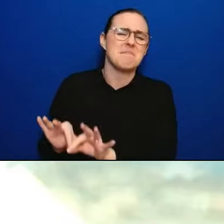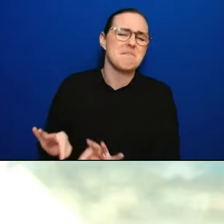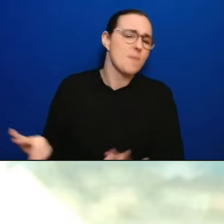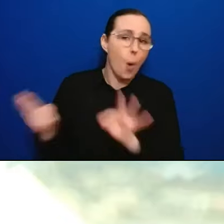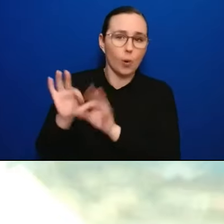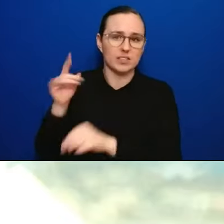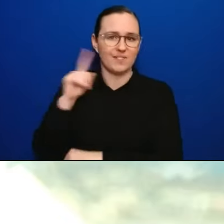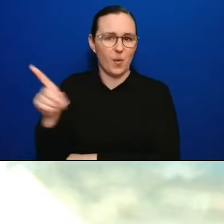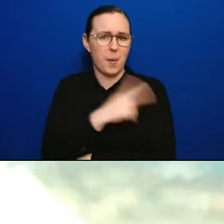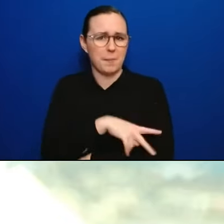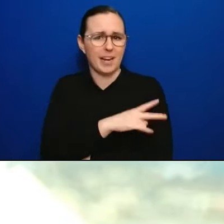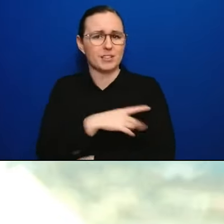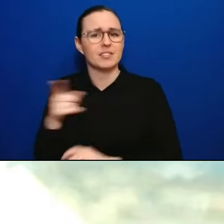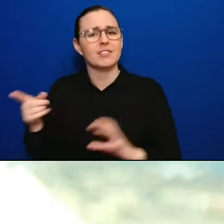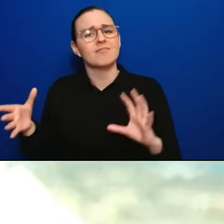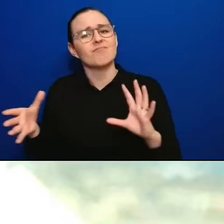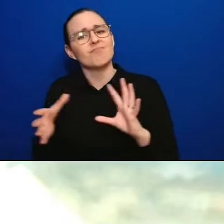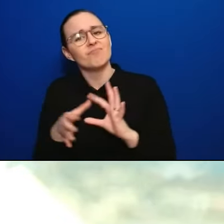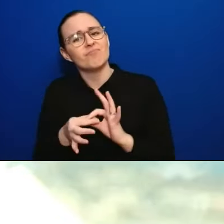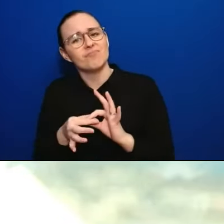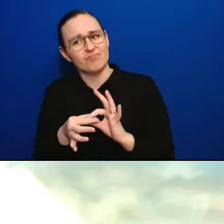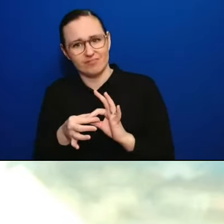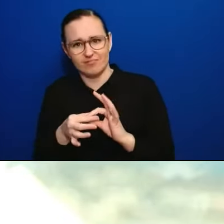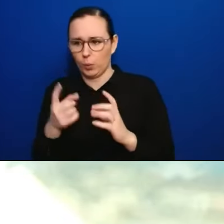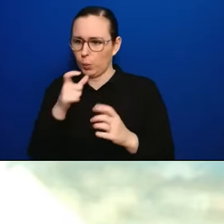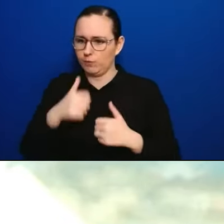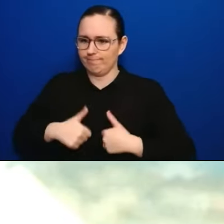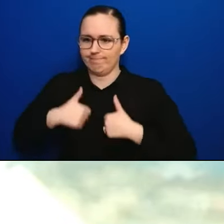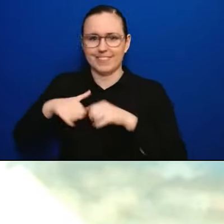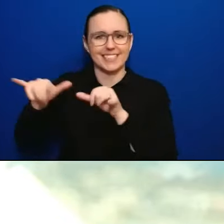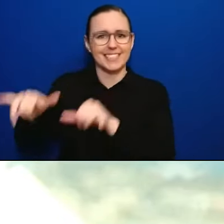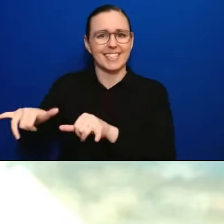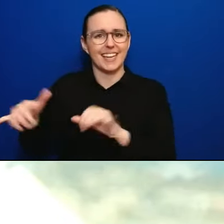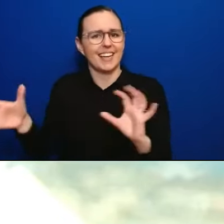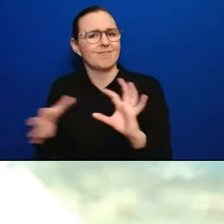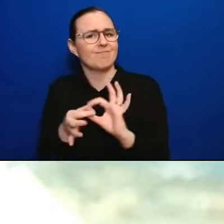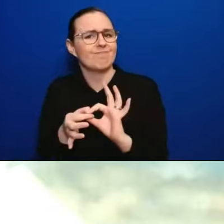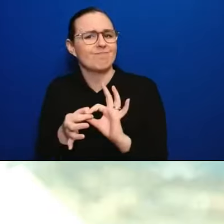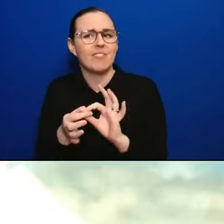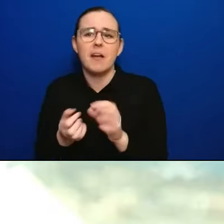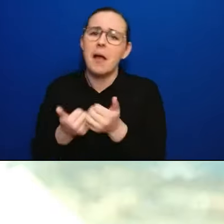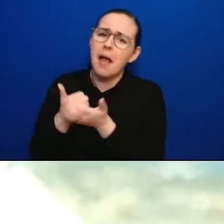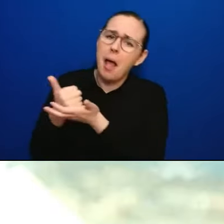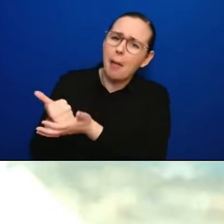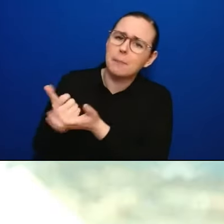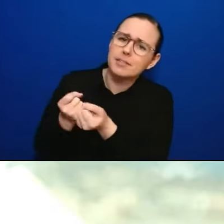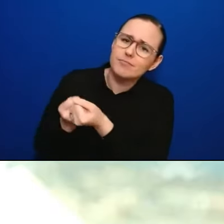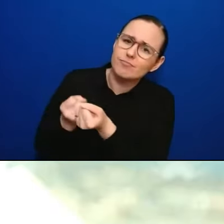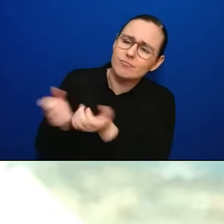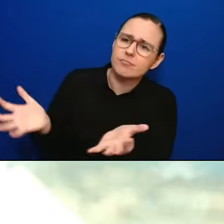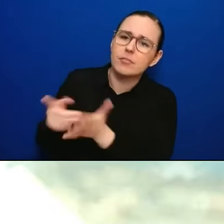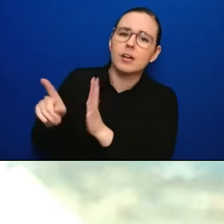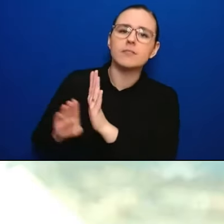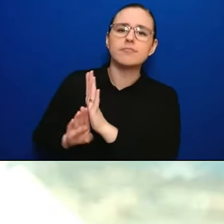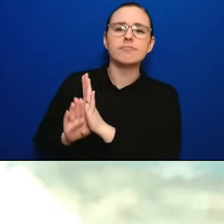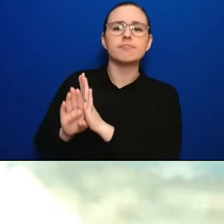families and visitors play a very important role in supporting the care and the recovery of people in both